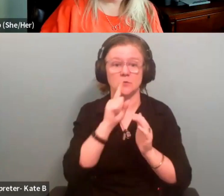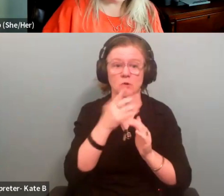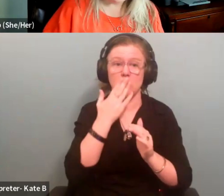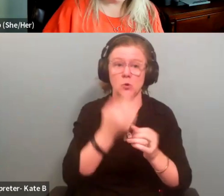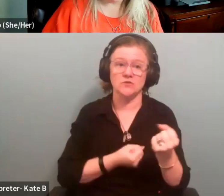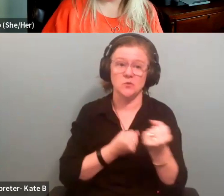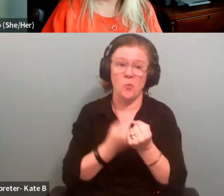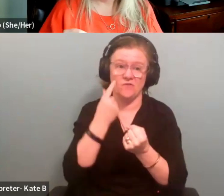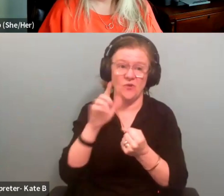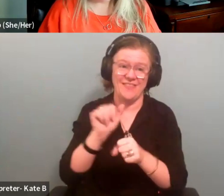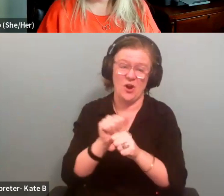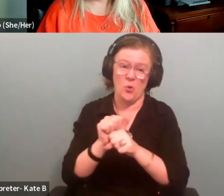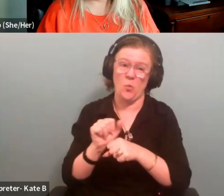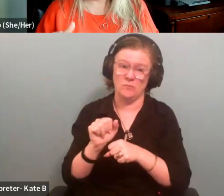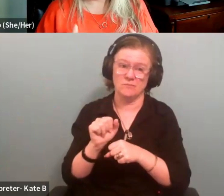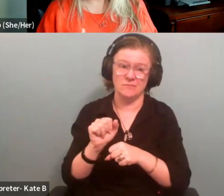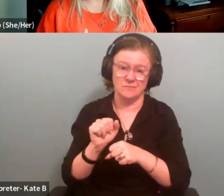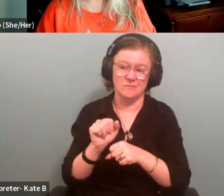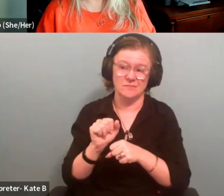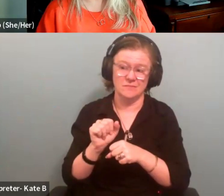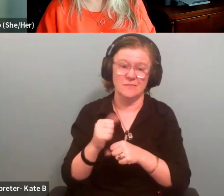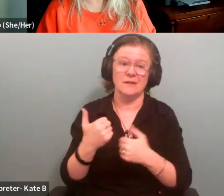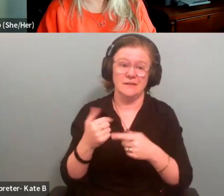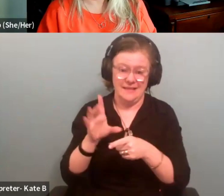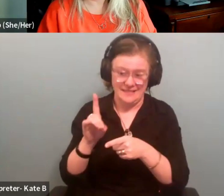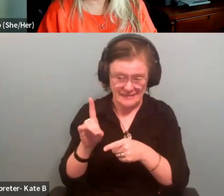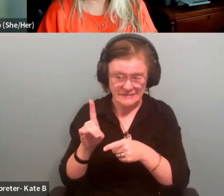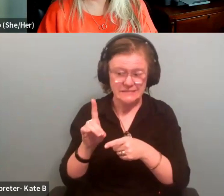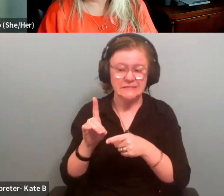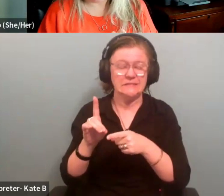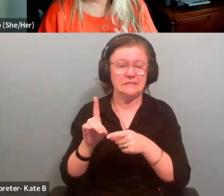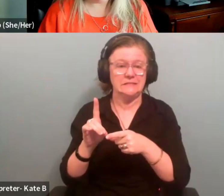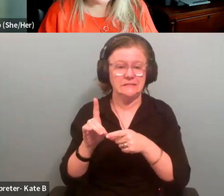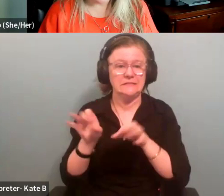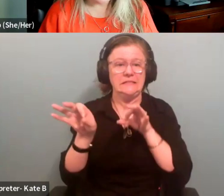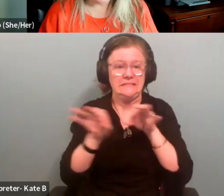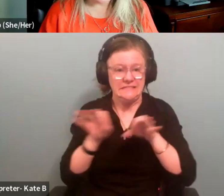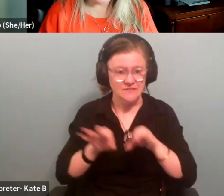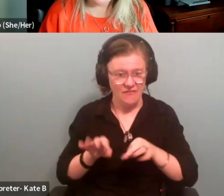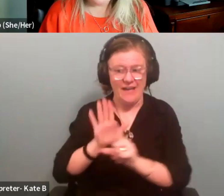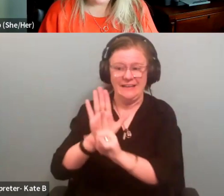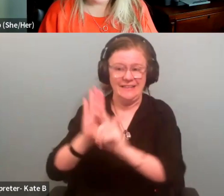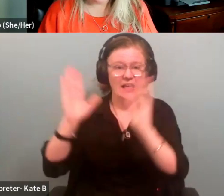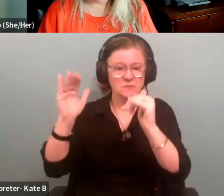for their workforce, meaning that they've taken the time to concretely define the expectations and what wraparound